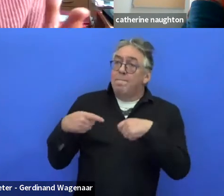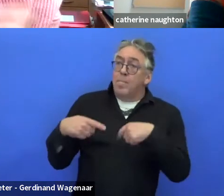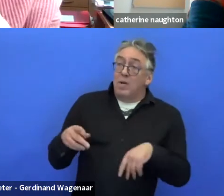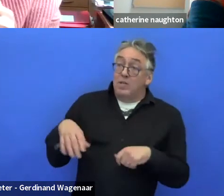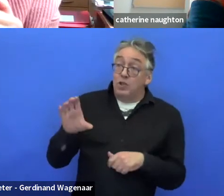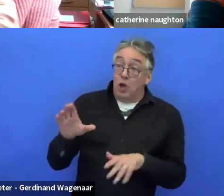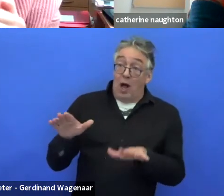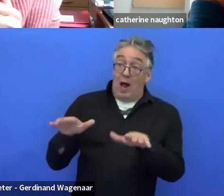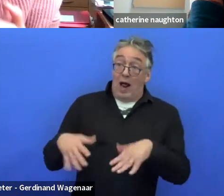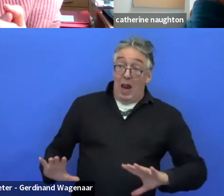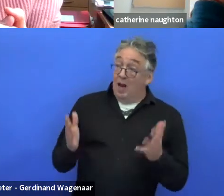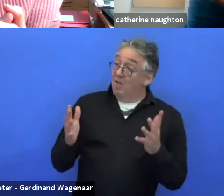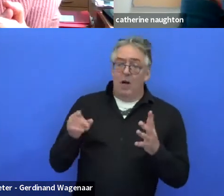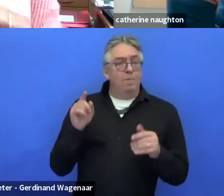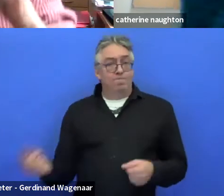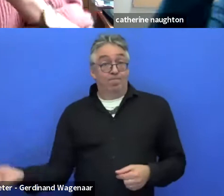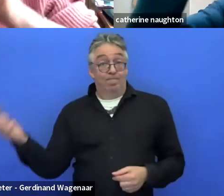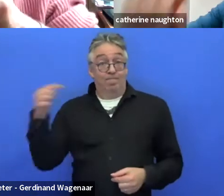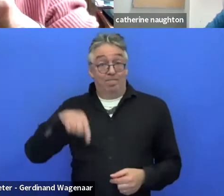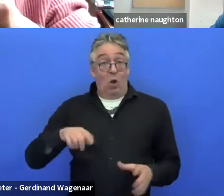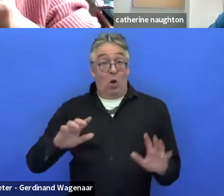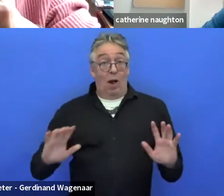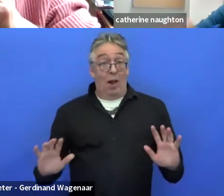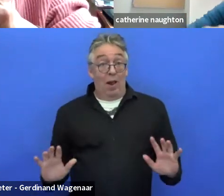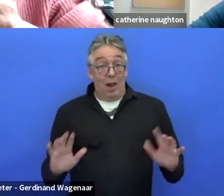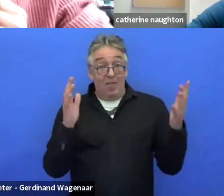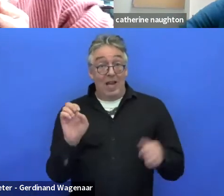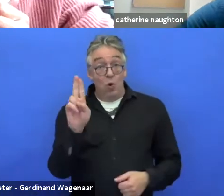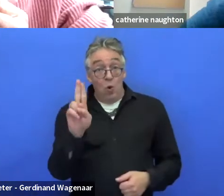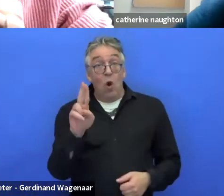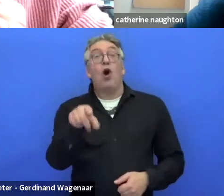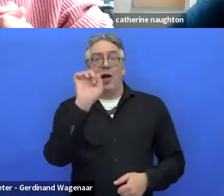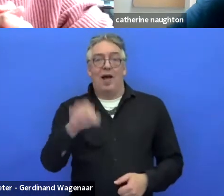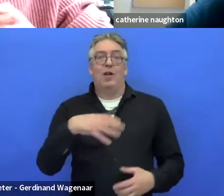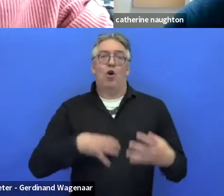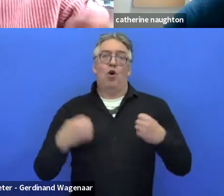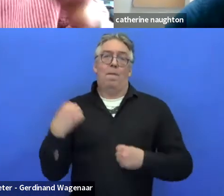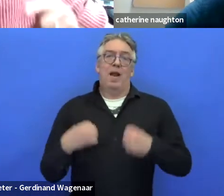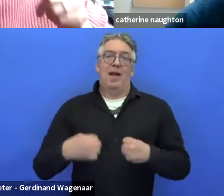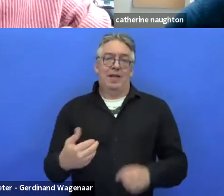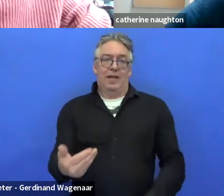then you can complain to the Ombudsman. You can complain only against European administration